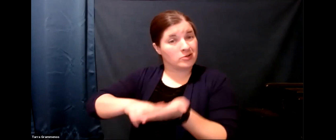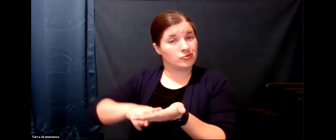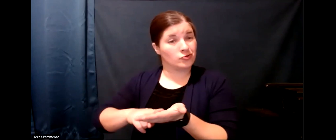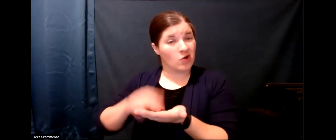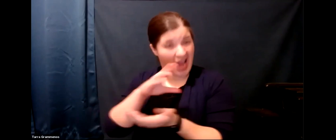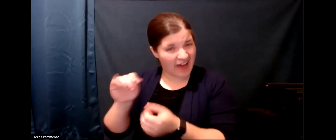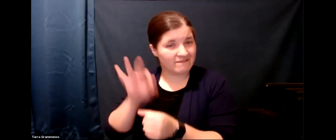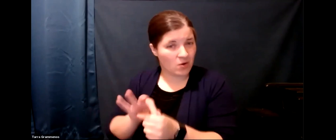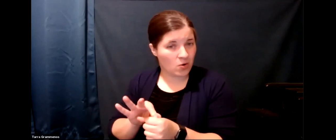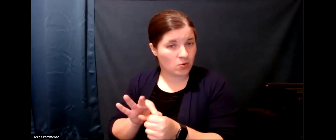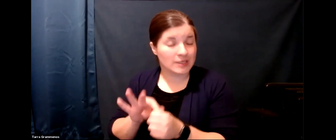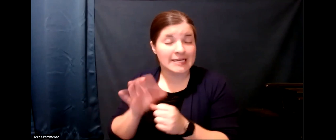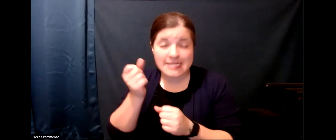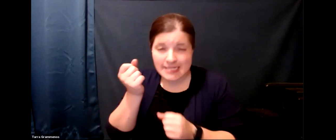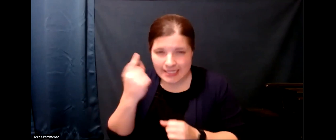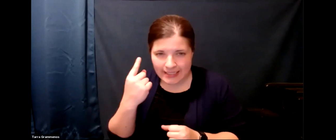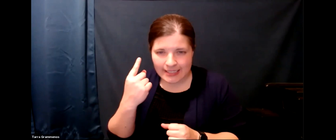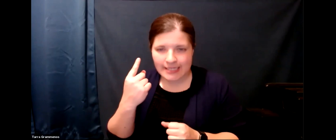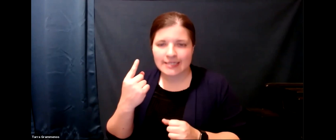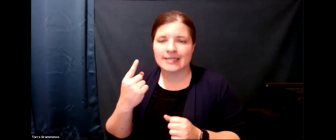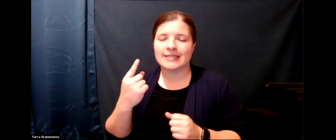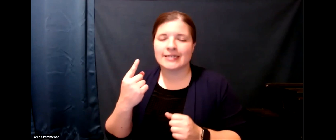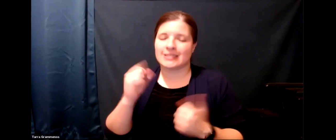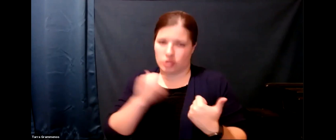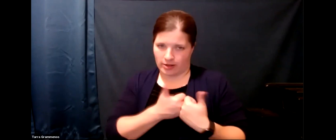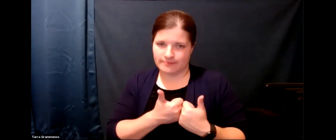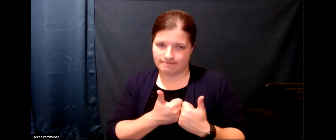Although I will say that it is challenging.